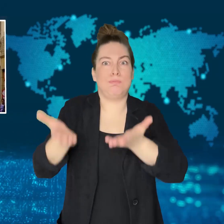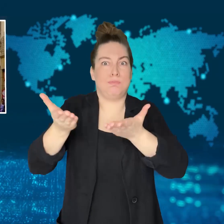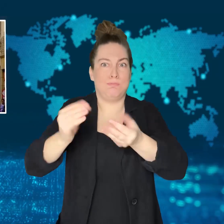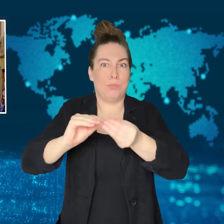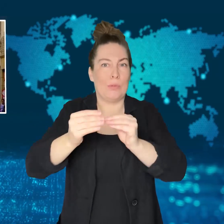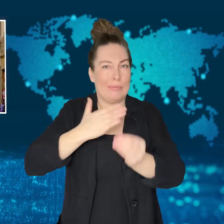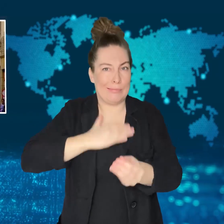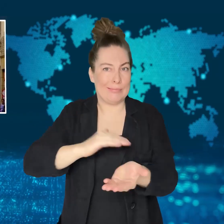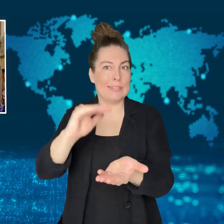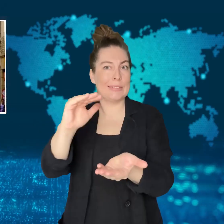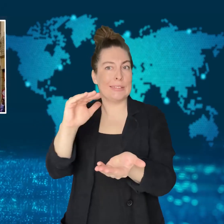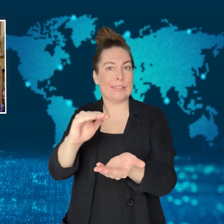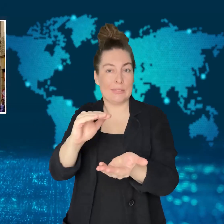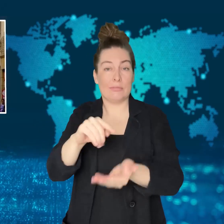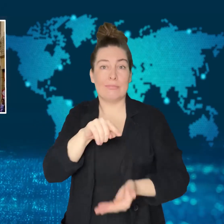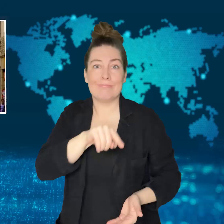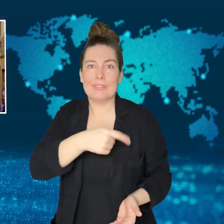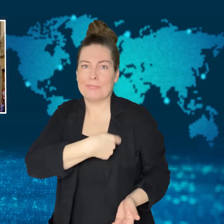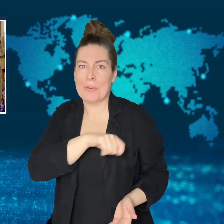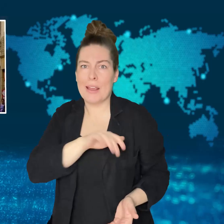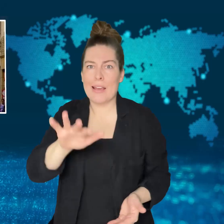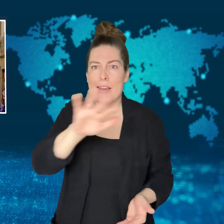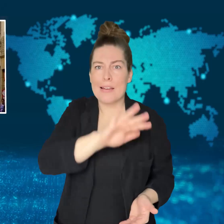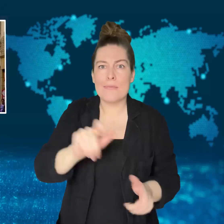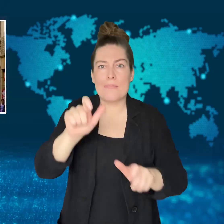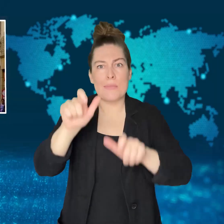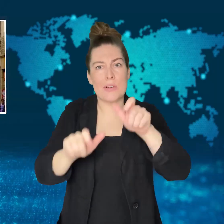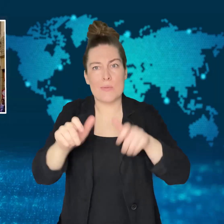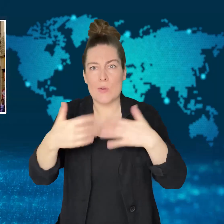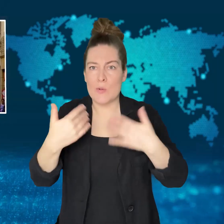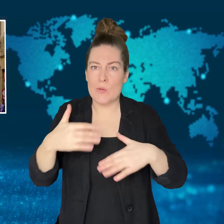and lack of housing, and a part of